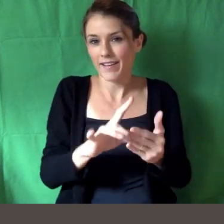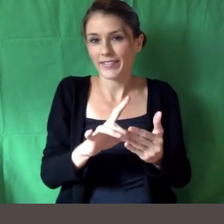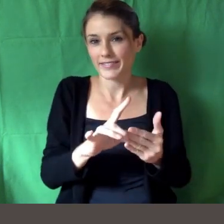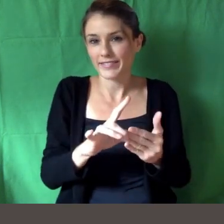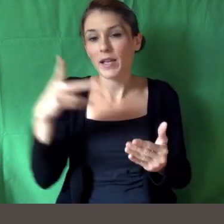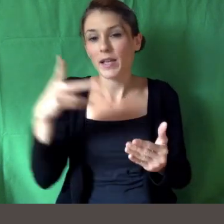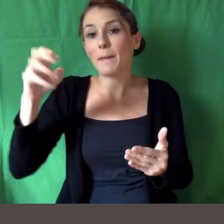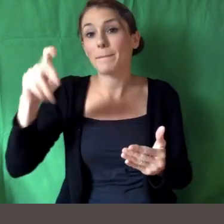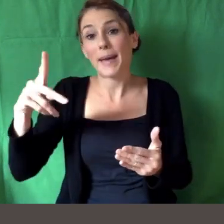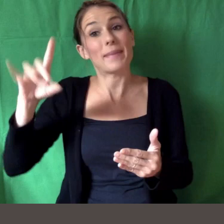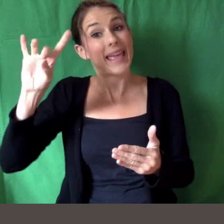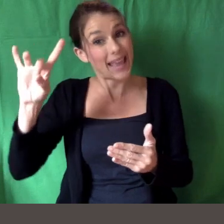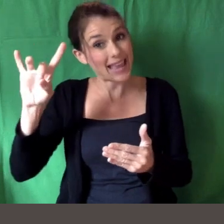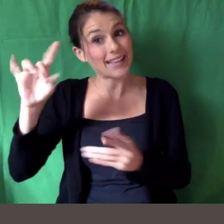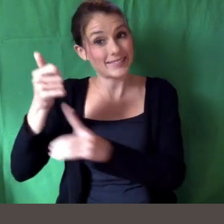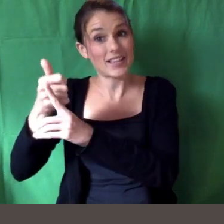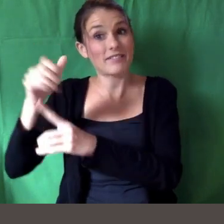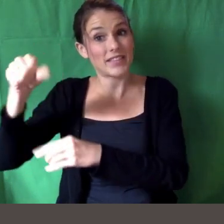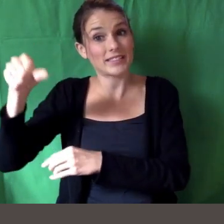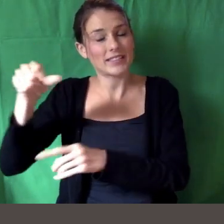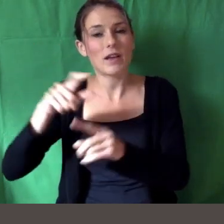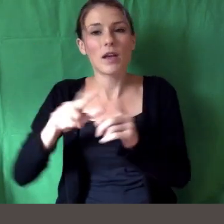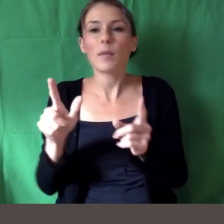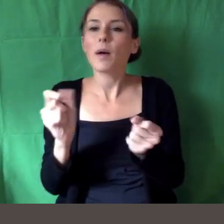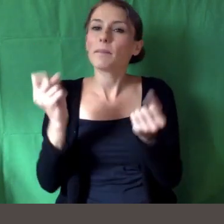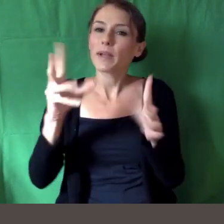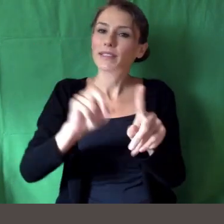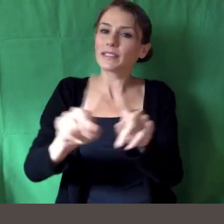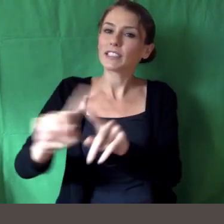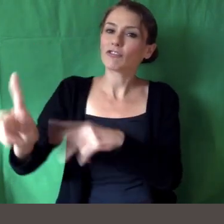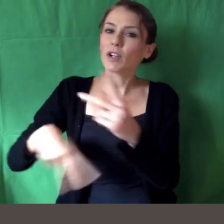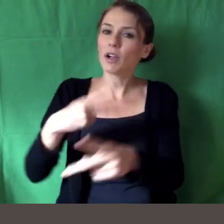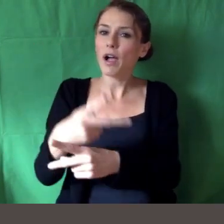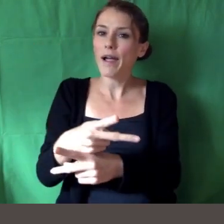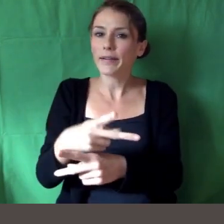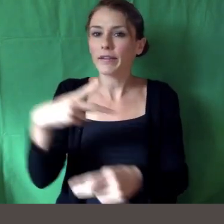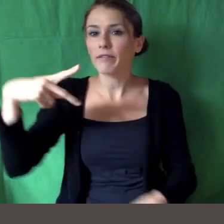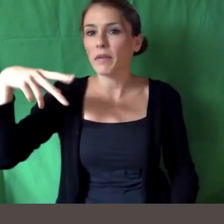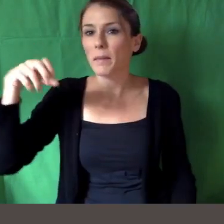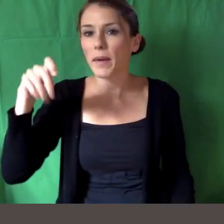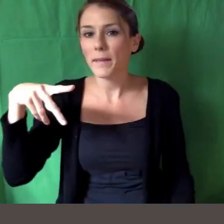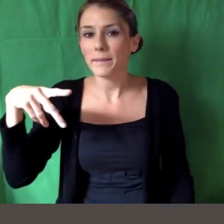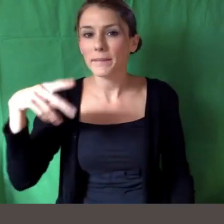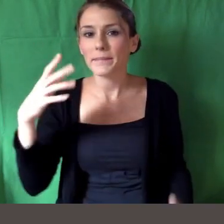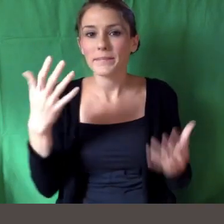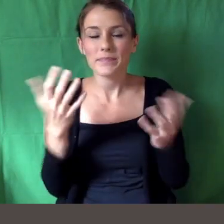PEP 8 is. But there are actually lots of different kinds of PEPs and there's no other style guides